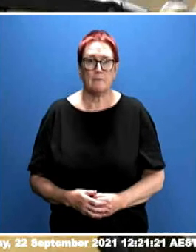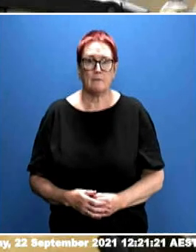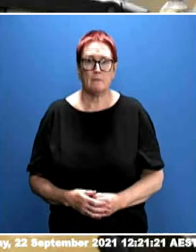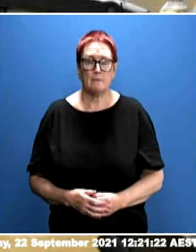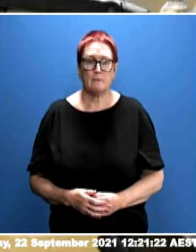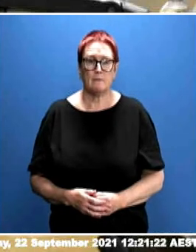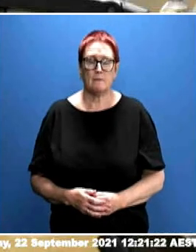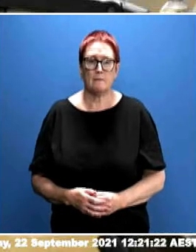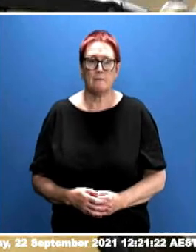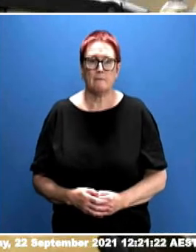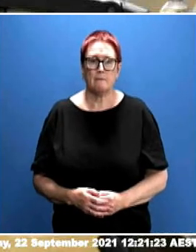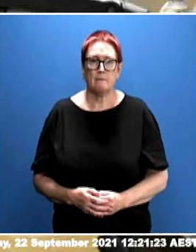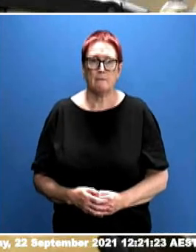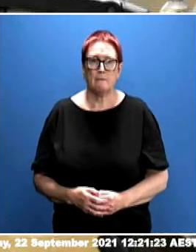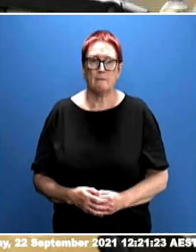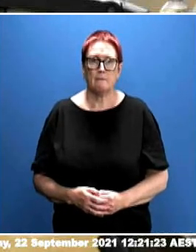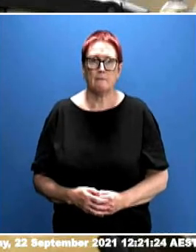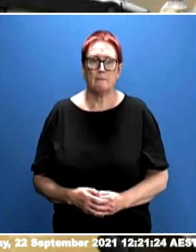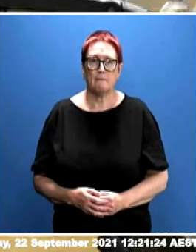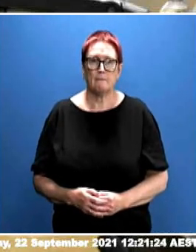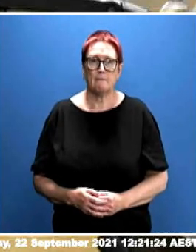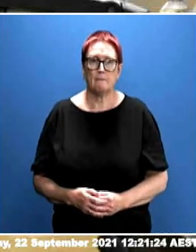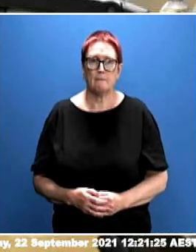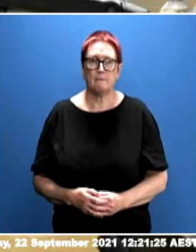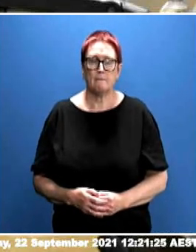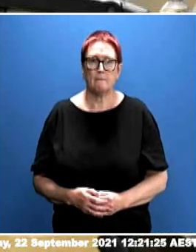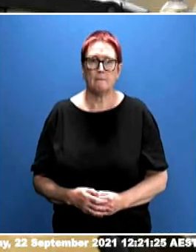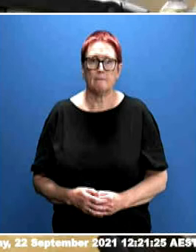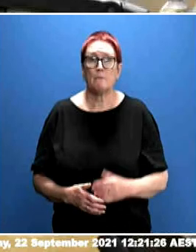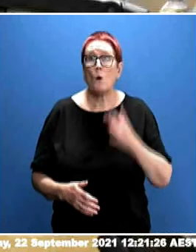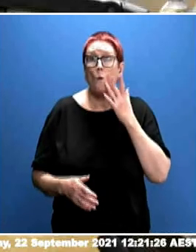is that something that has occurred in the implementation and the set-up